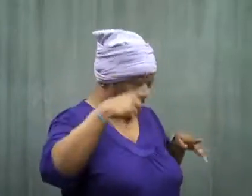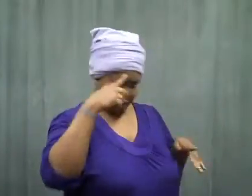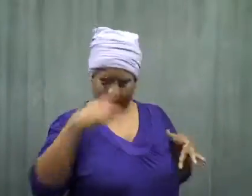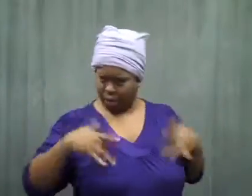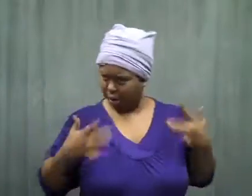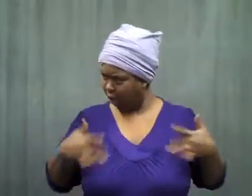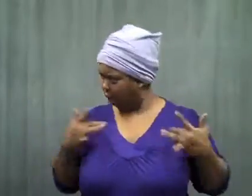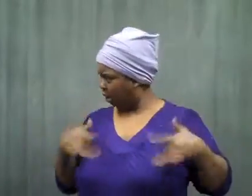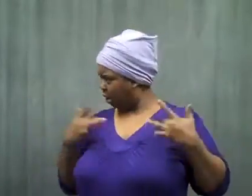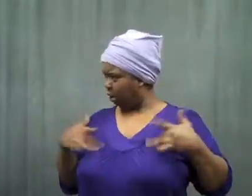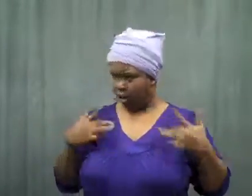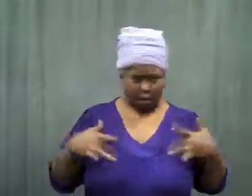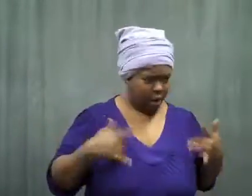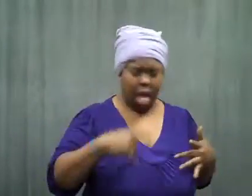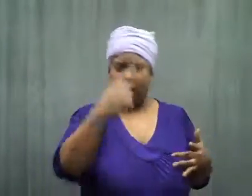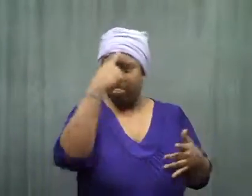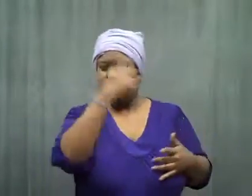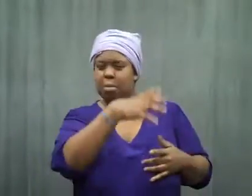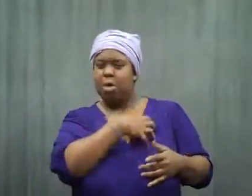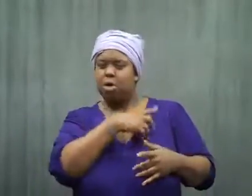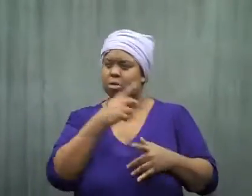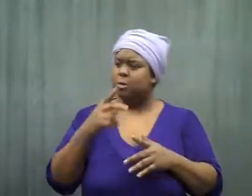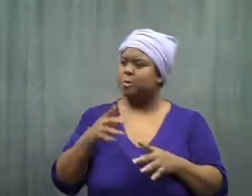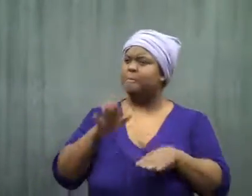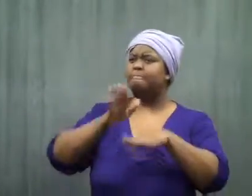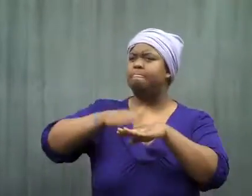What's going on?